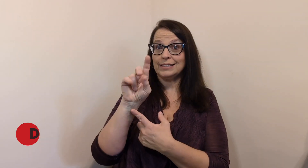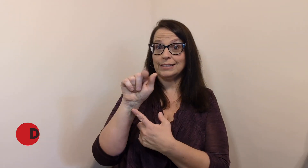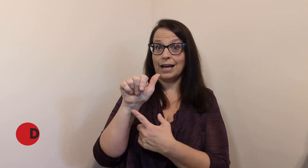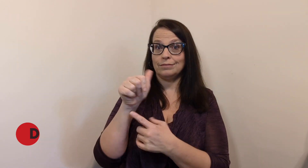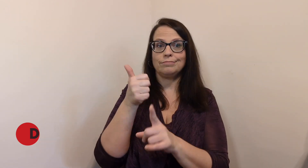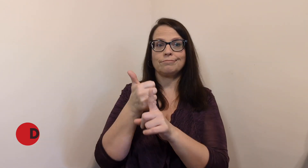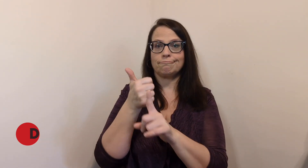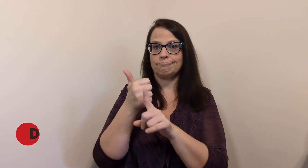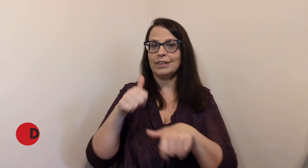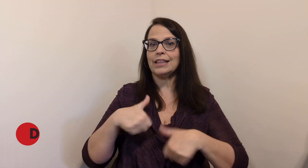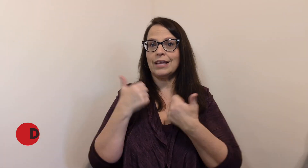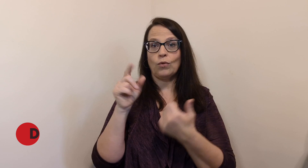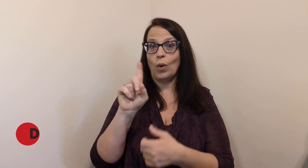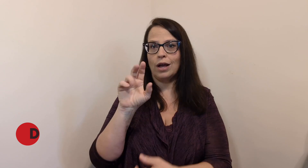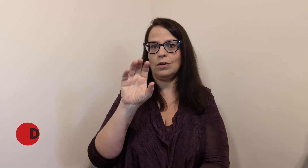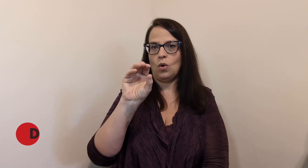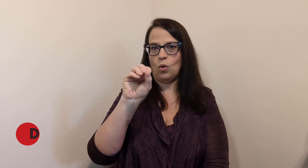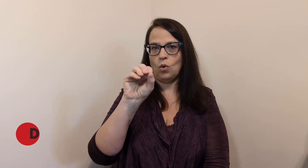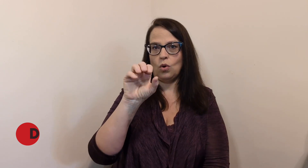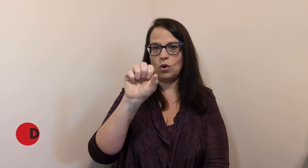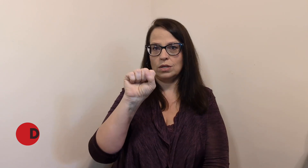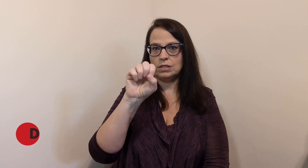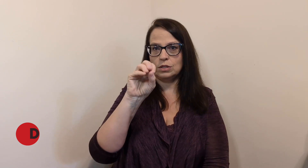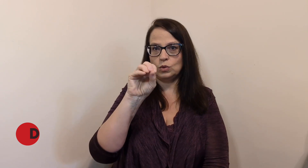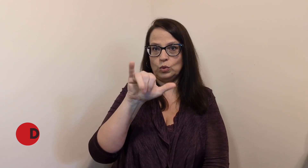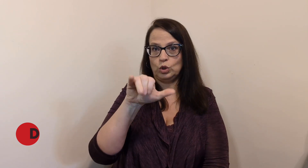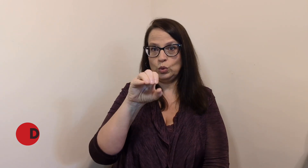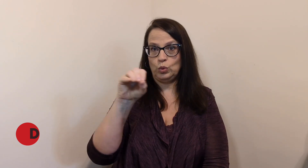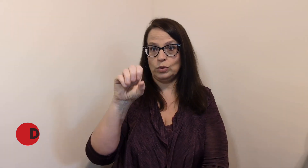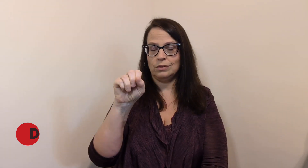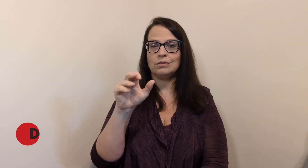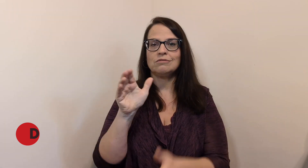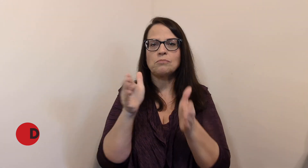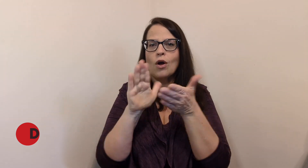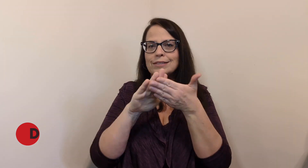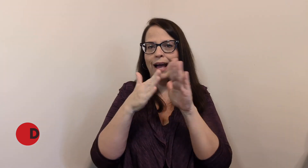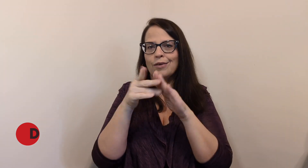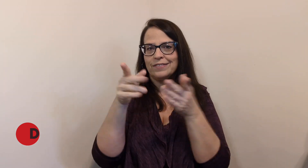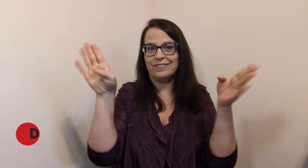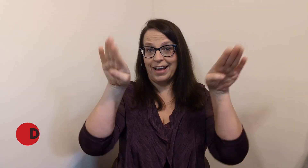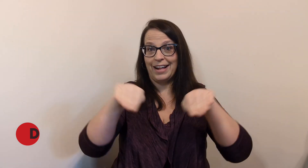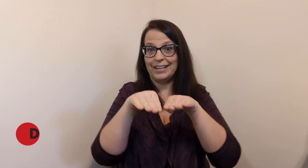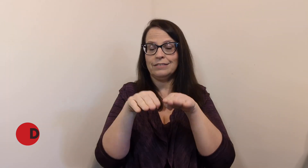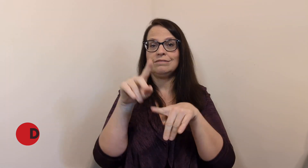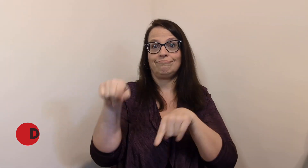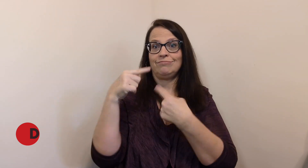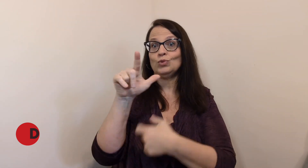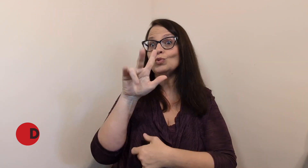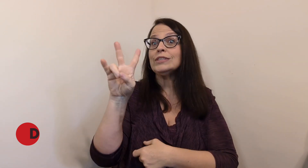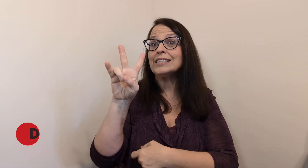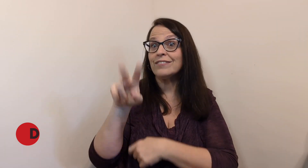[ROBYN]: Linda has lived in Osoyoos, a town in Okanagan Valley for 27 years.